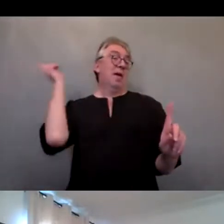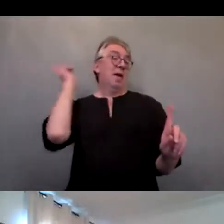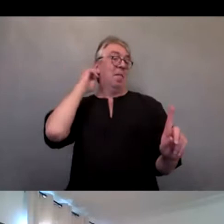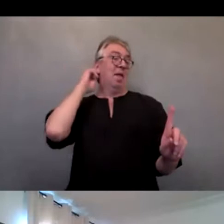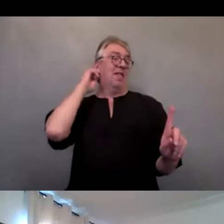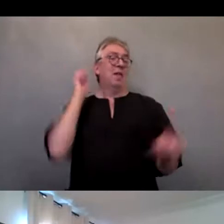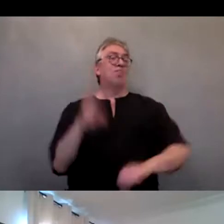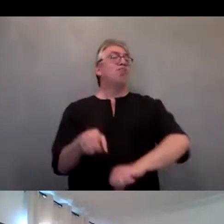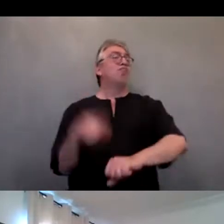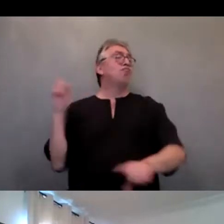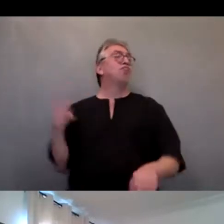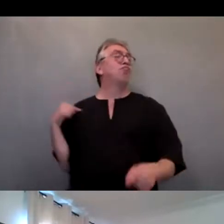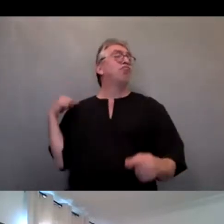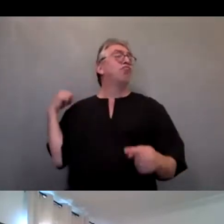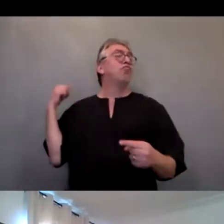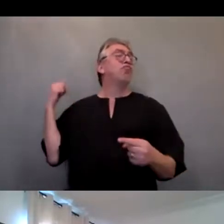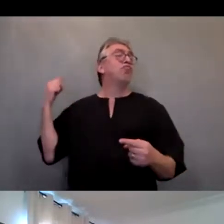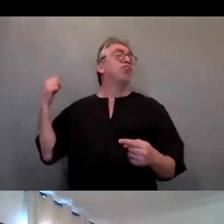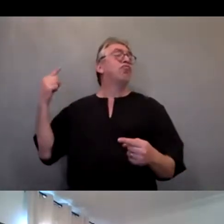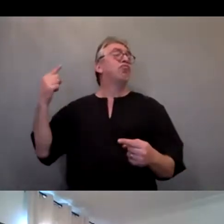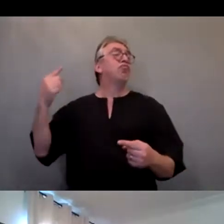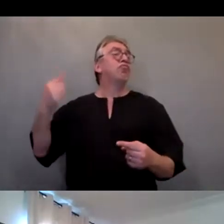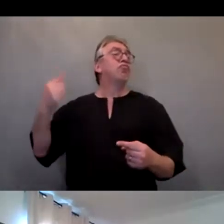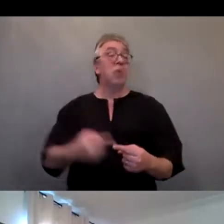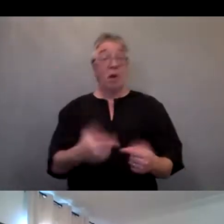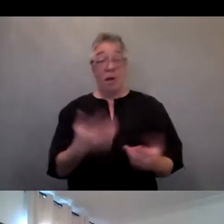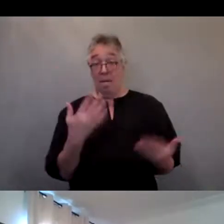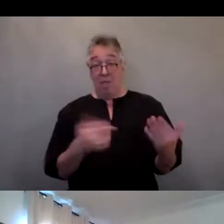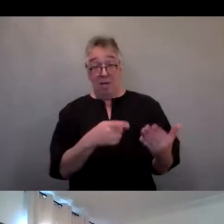enough research. Once people have been implanted for a while